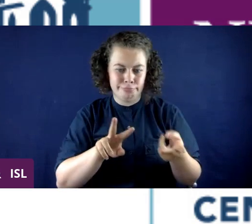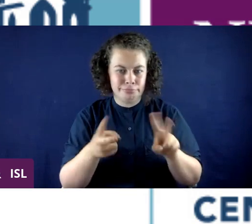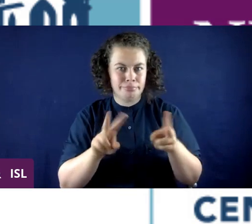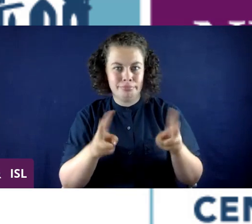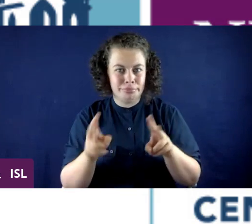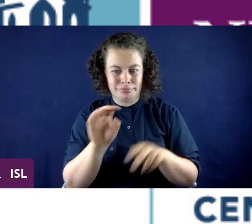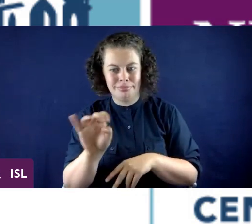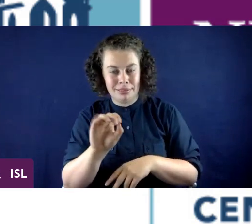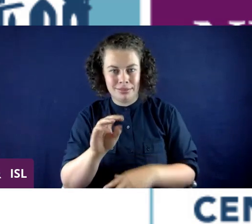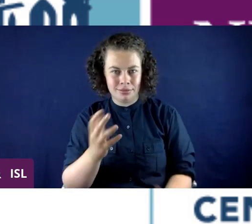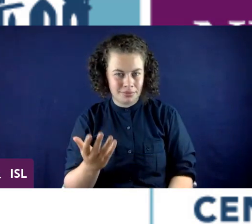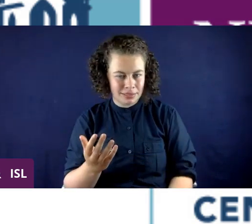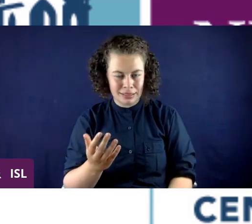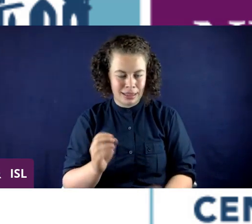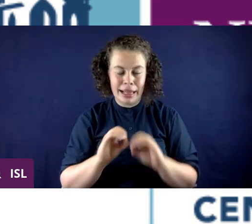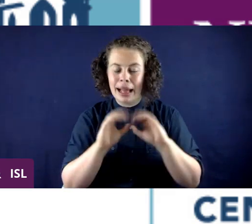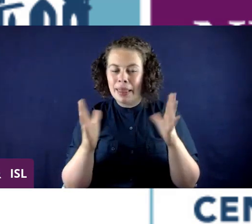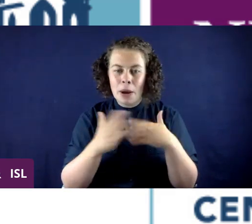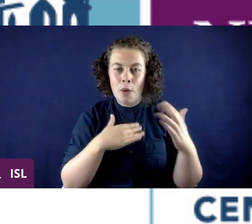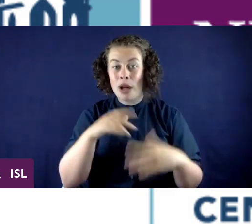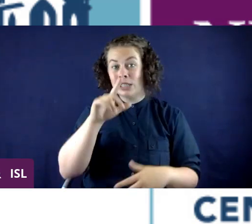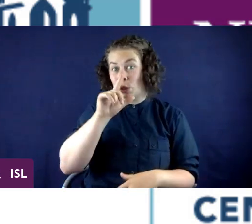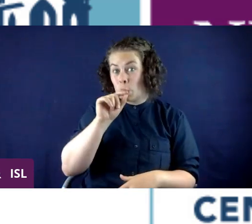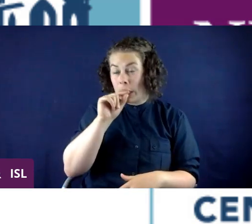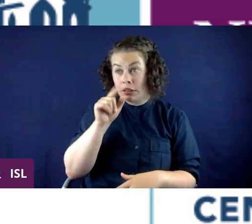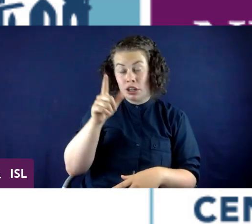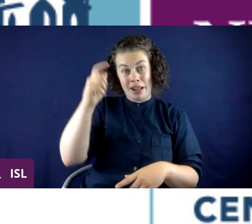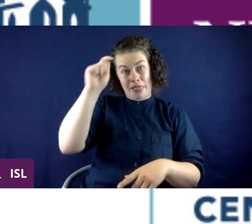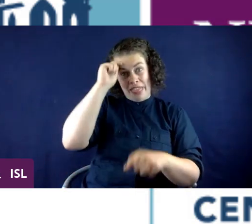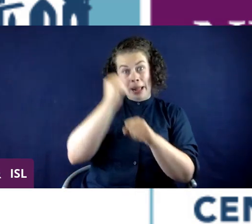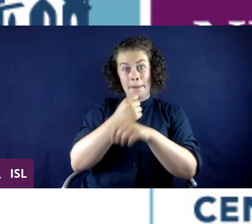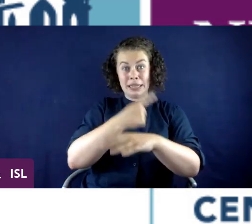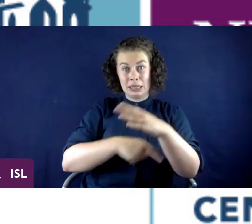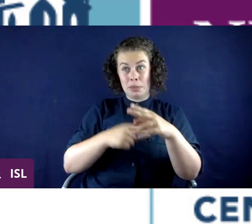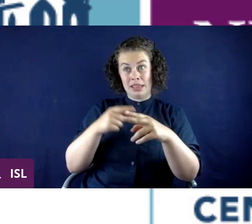But there was no capacity by which you could also include a transcription.